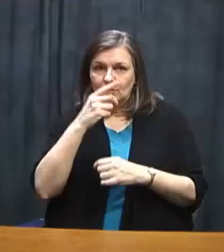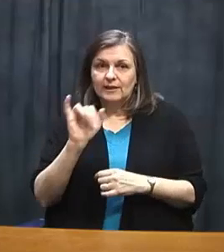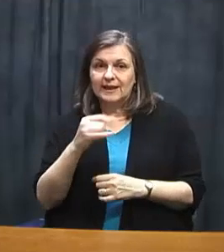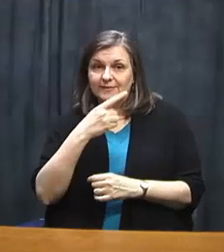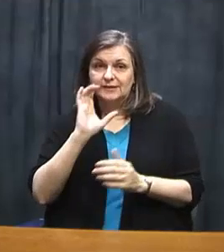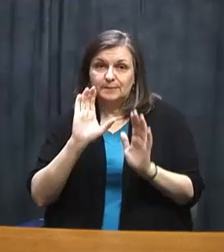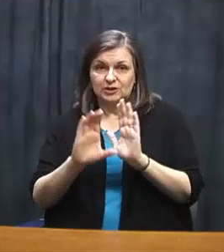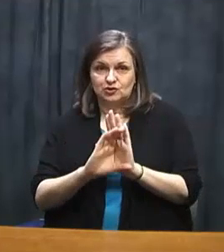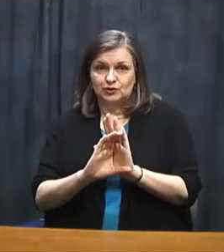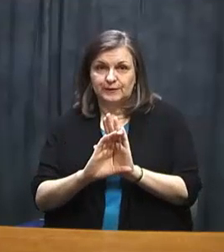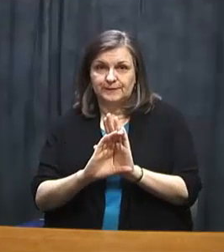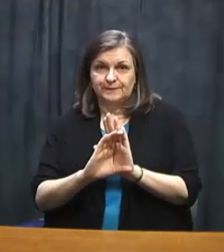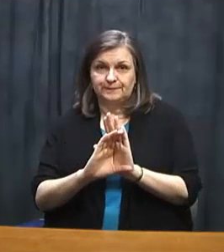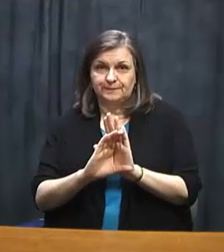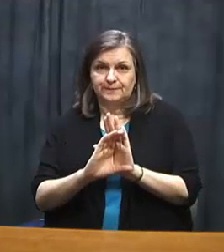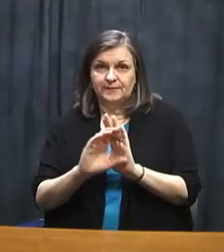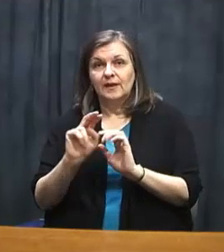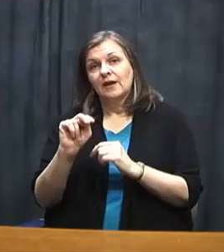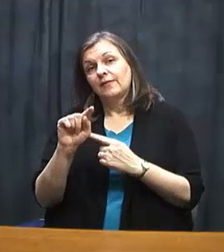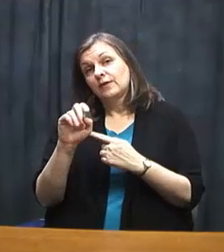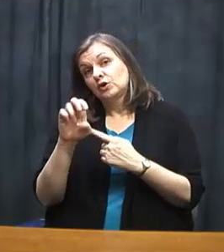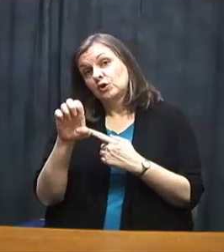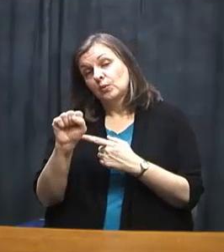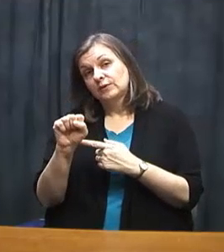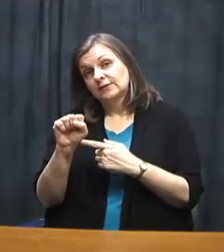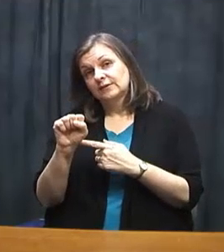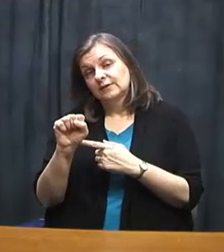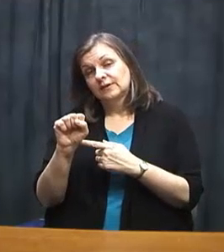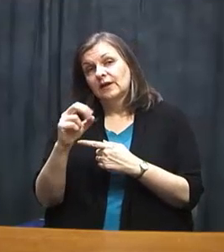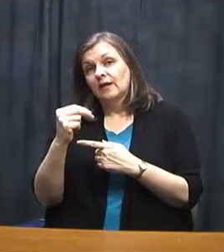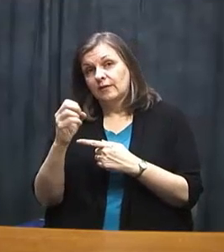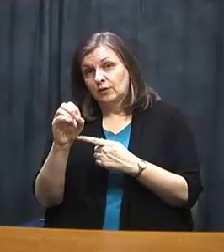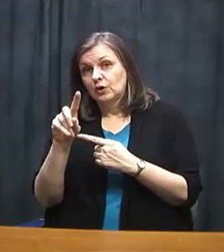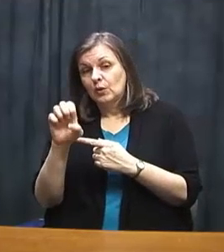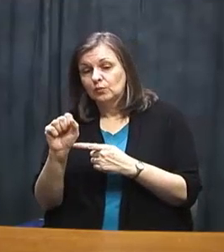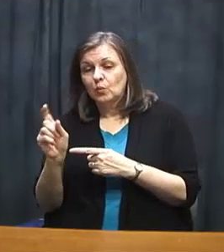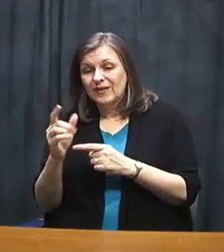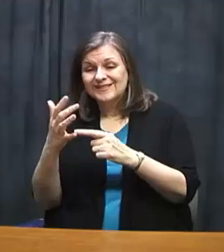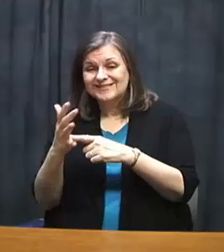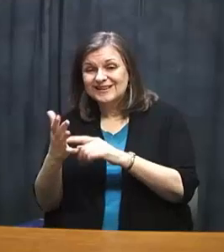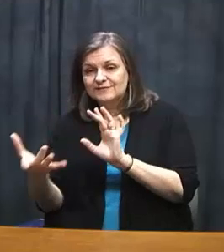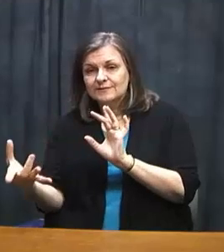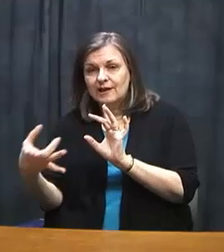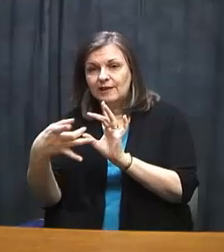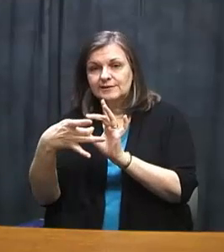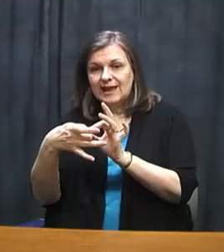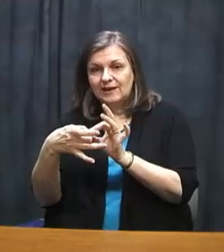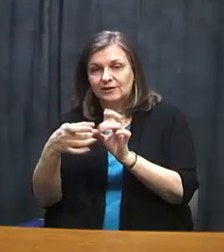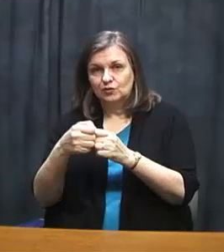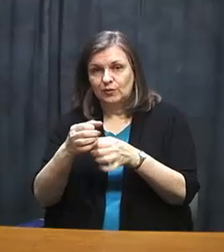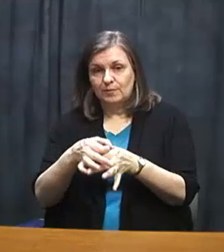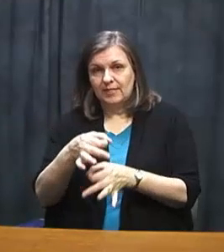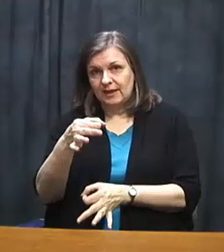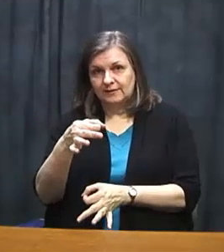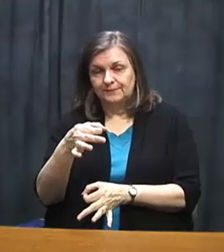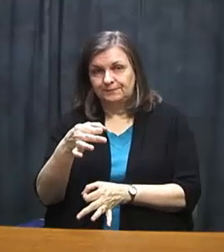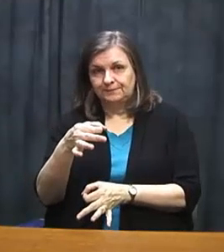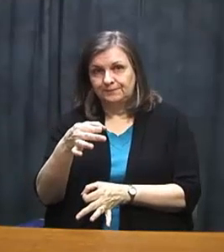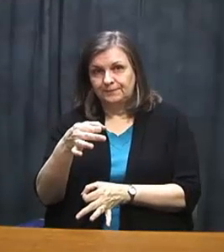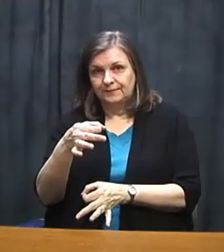they look like this -- so the nodes are where the leaves are actually going to attach to the plant